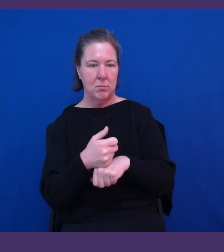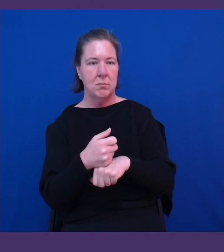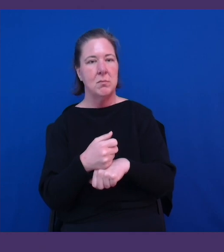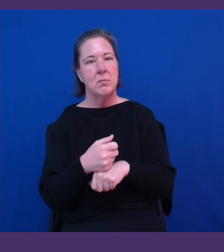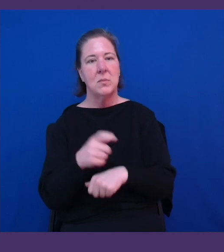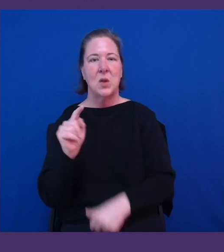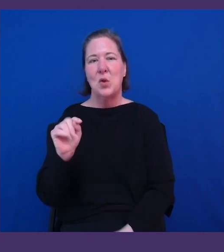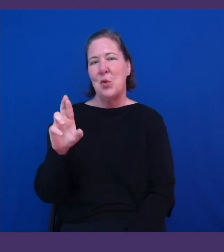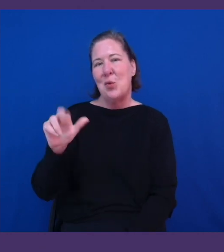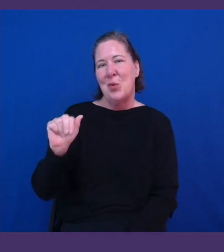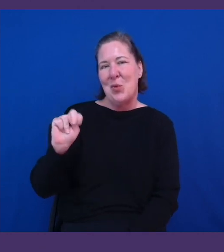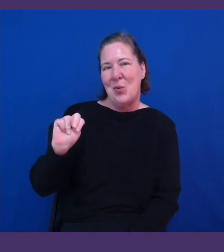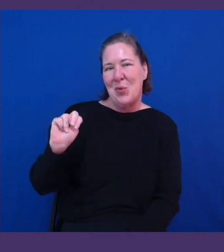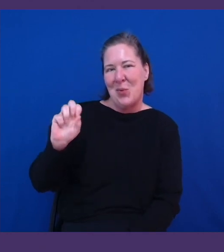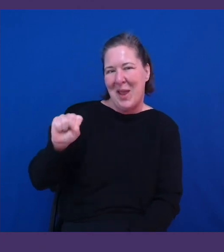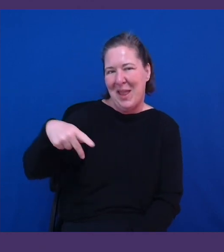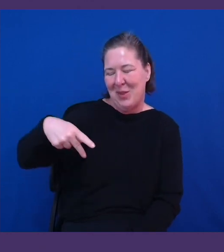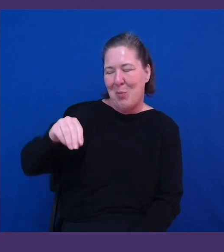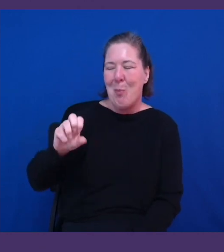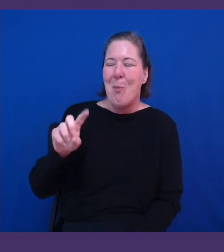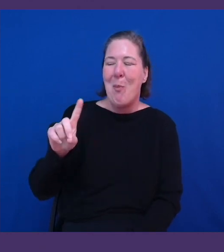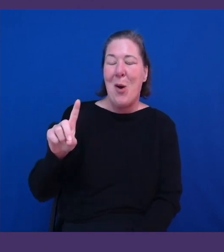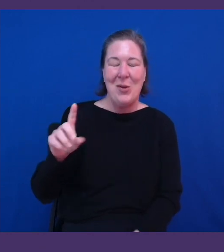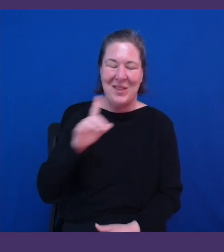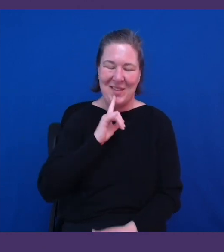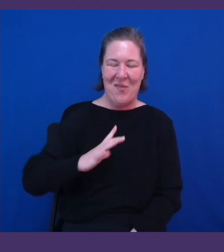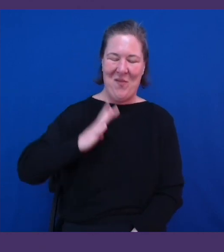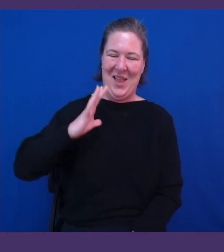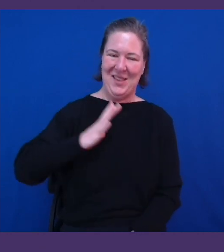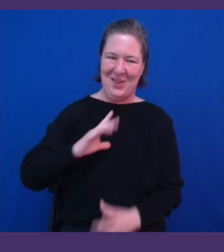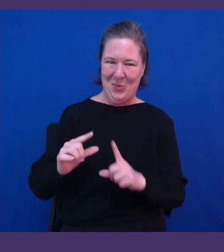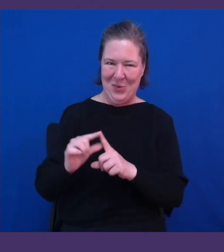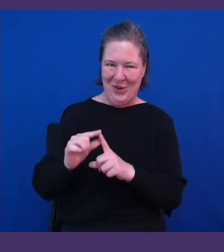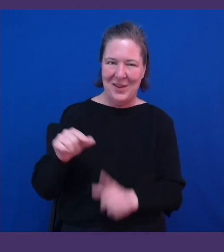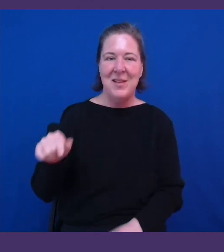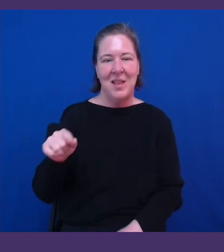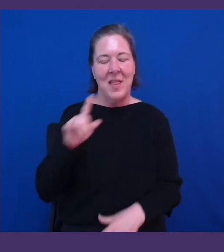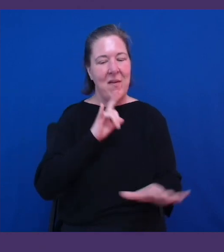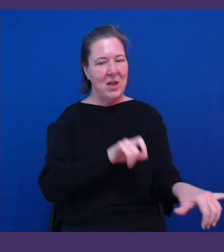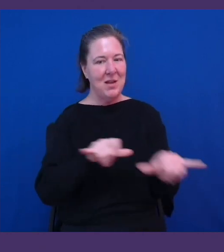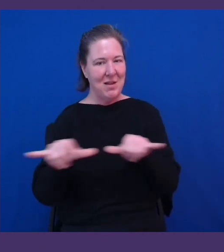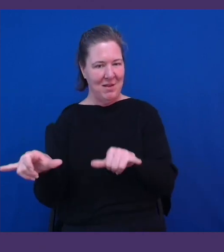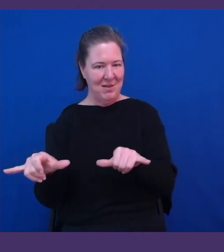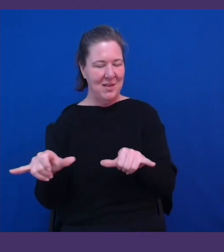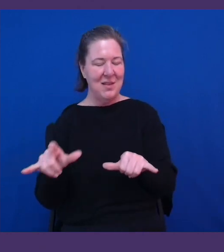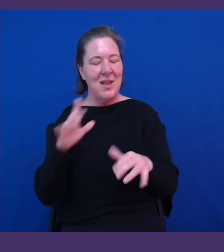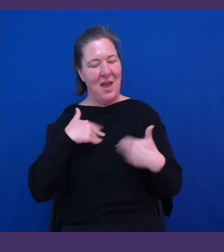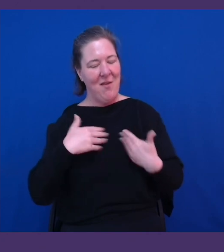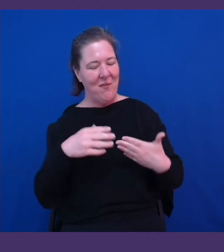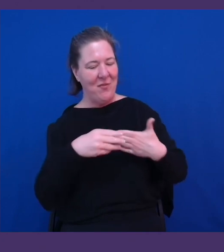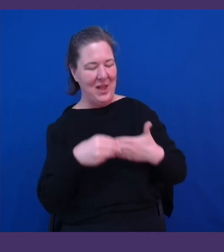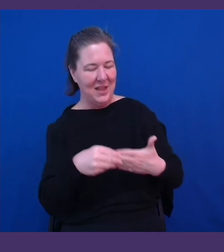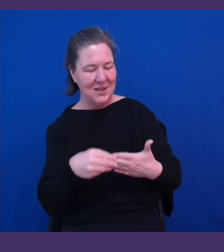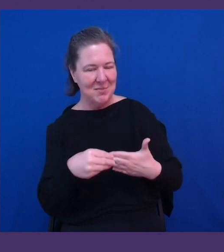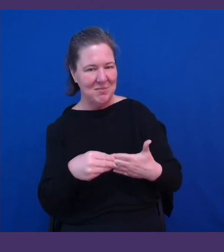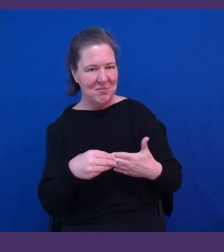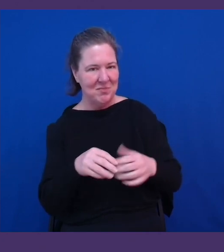into the national legislation. So, we have a common ground, but there's a little bit of flexibility among the member states to just make sure